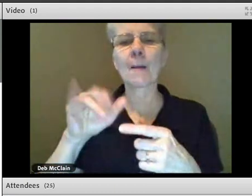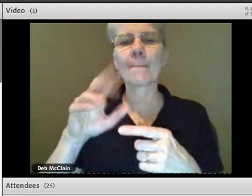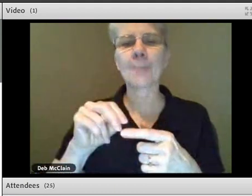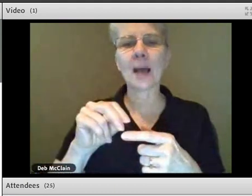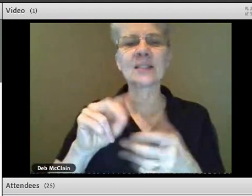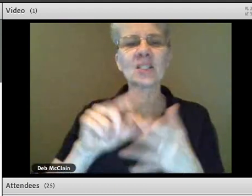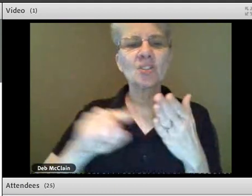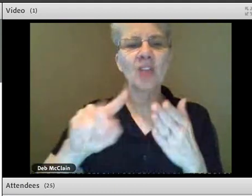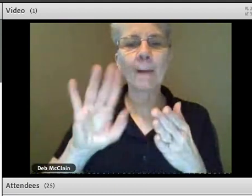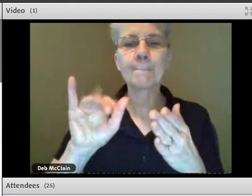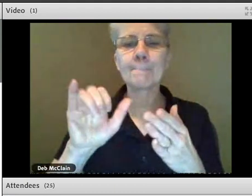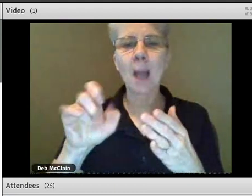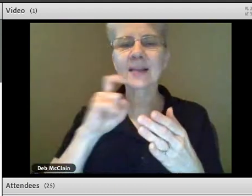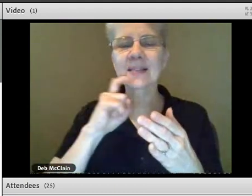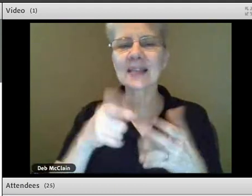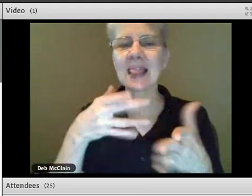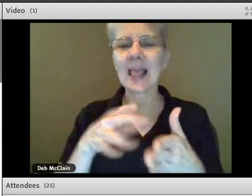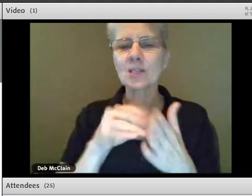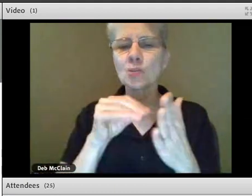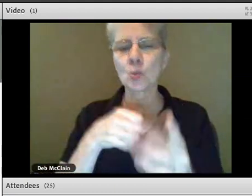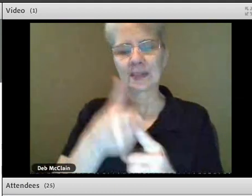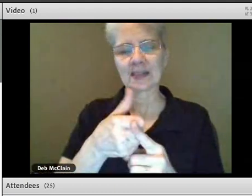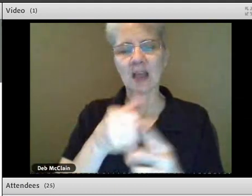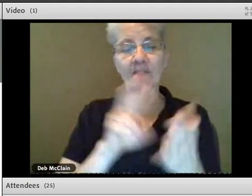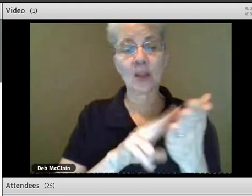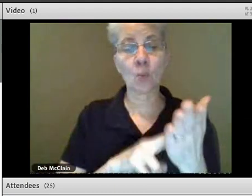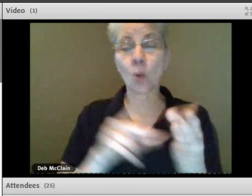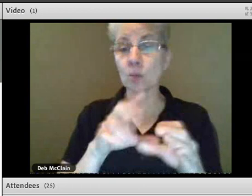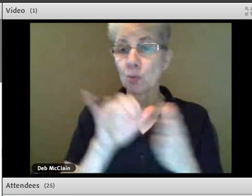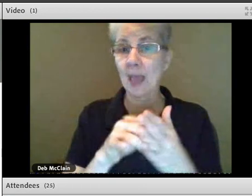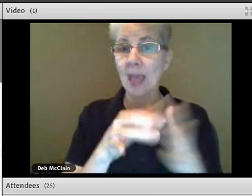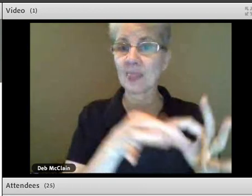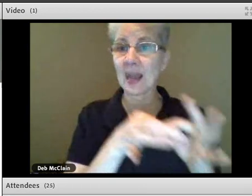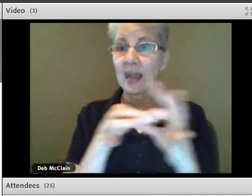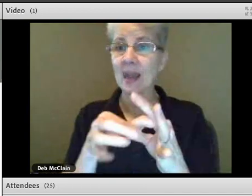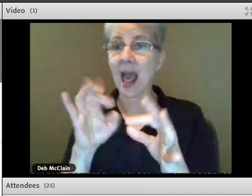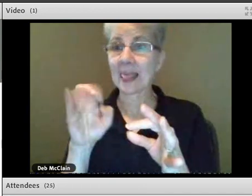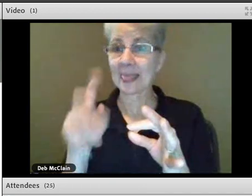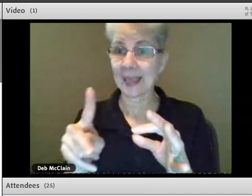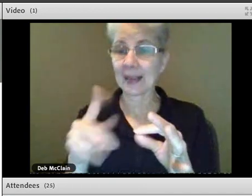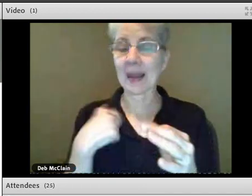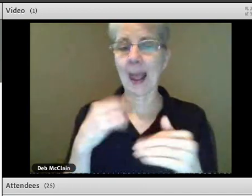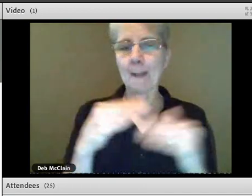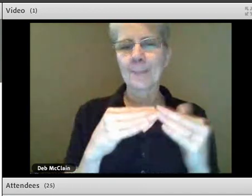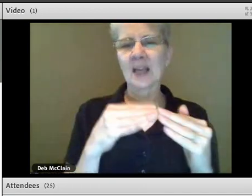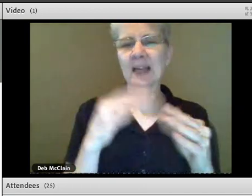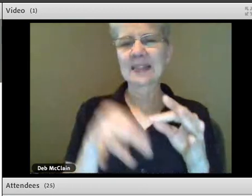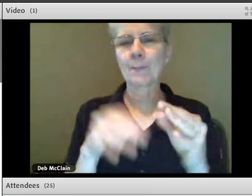There's a checkbox you got to choose that says, "Let students self-enroll." When you do that, you'll get a link, so I built a very simple course